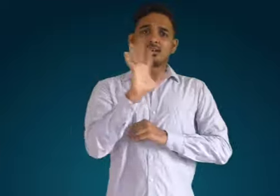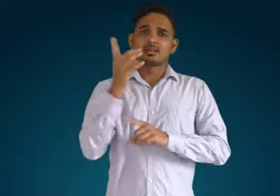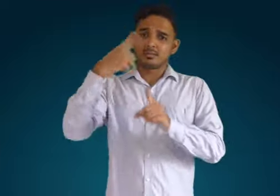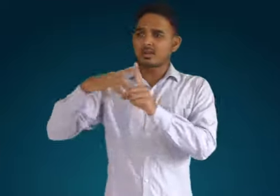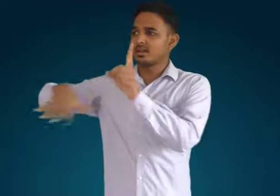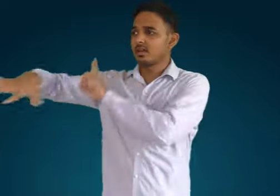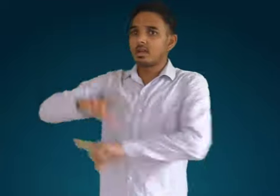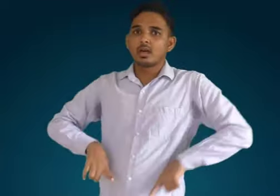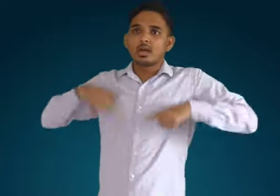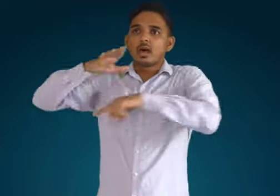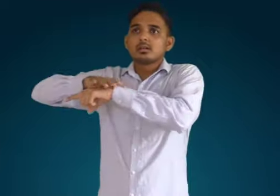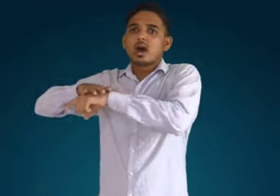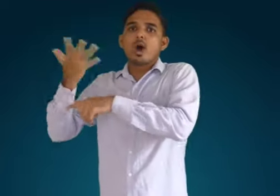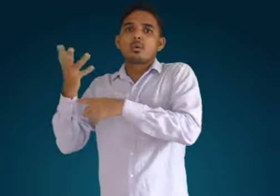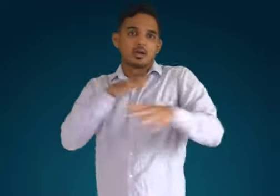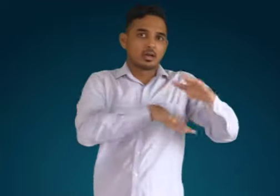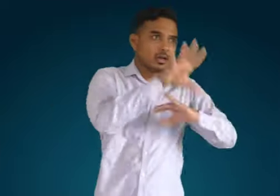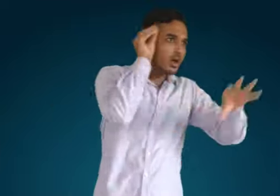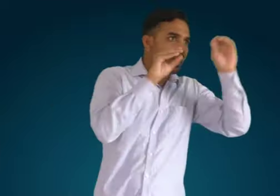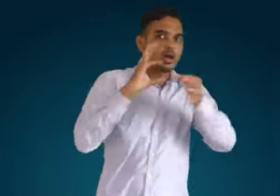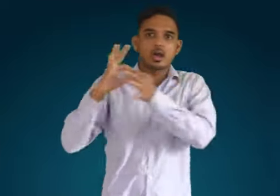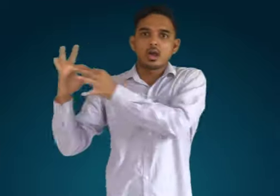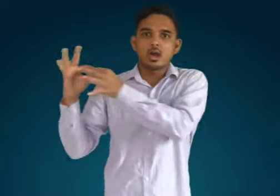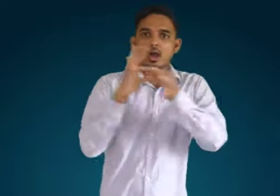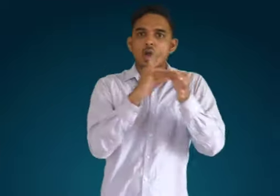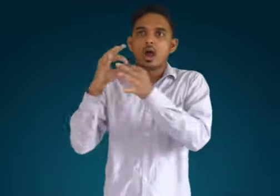is taken care of via this approach